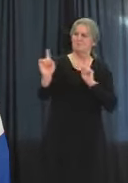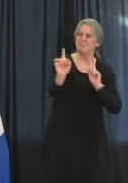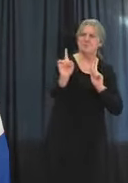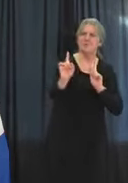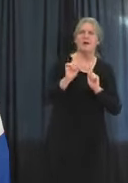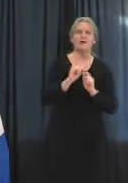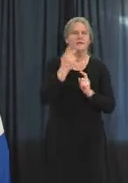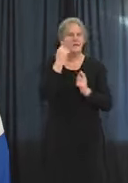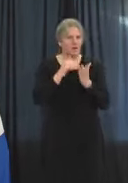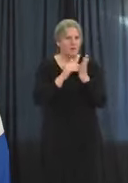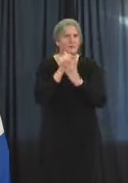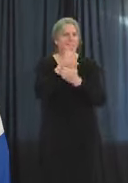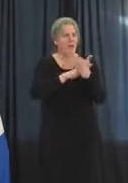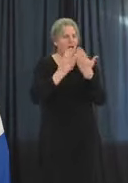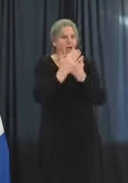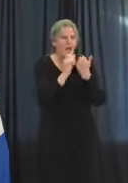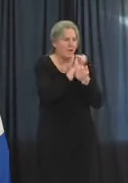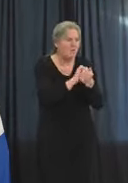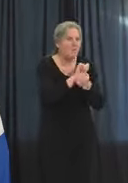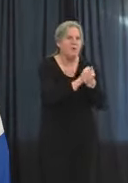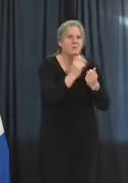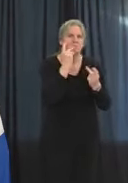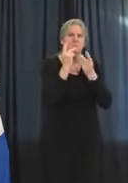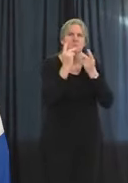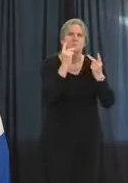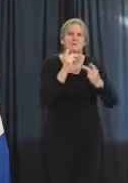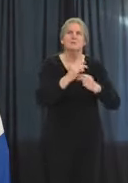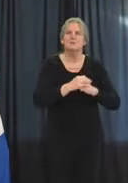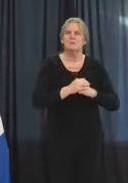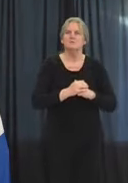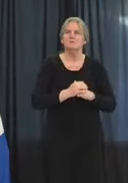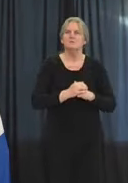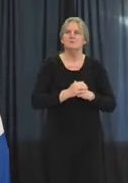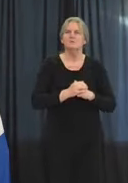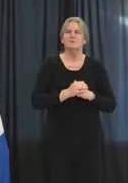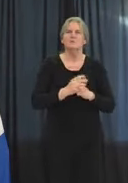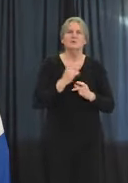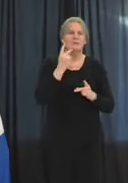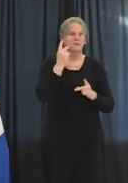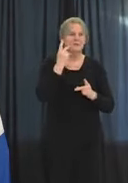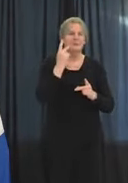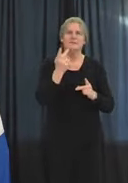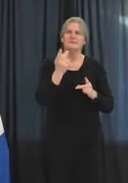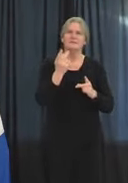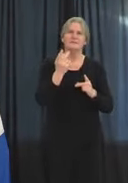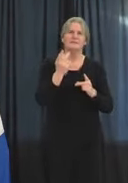seeing handwashing. I'm seeing valves and distant